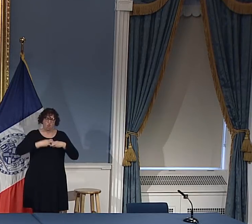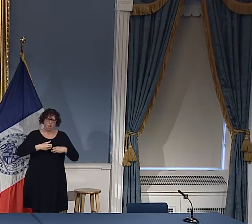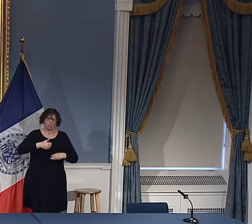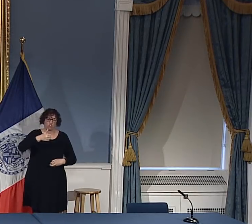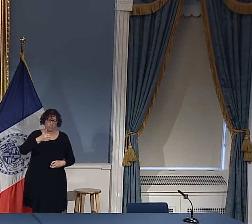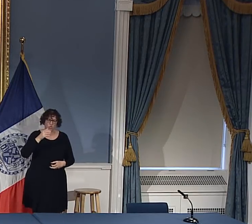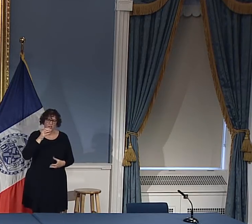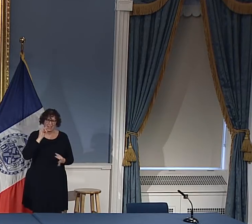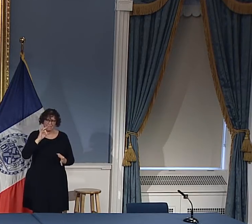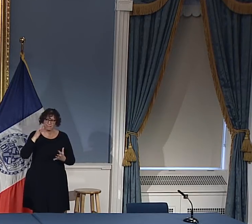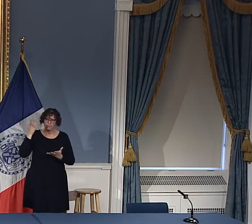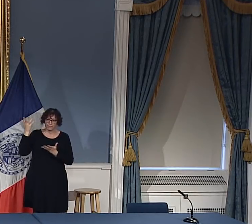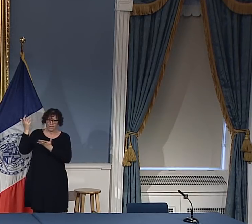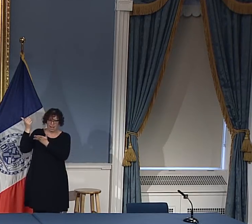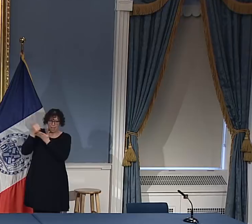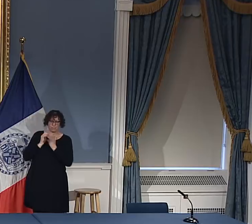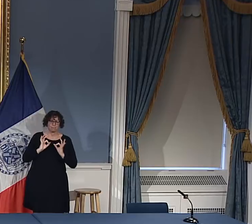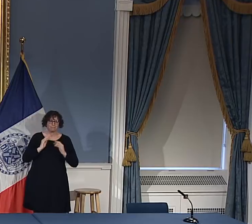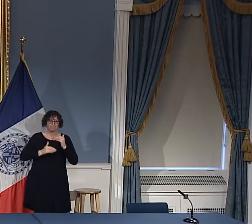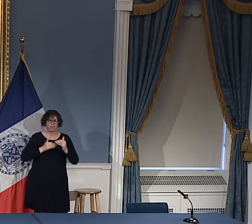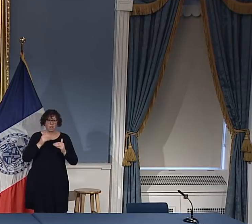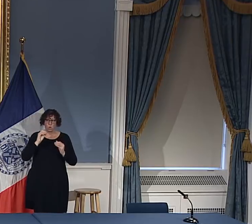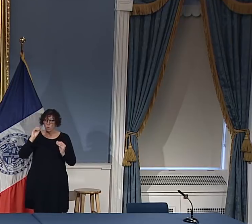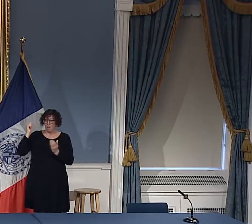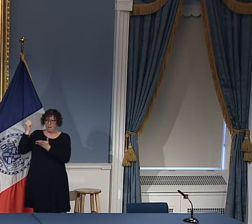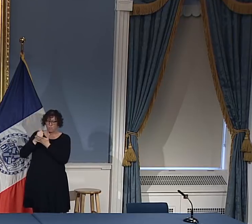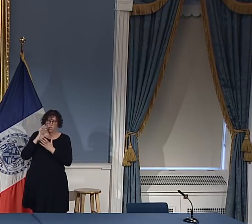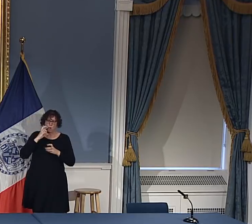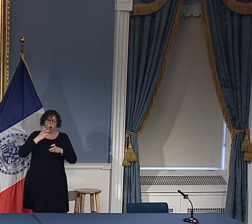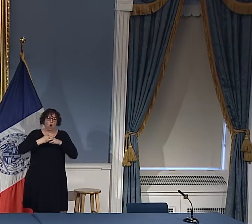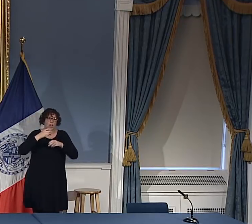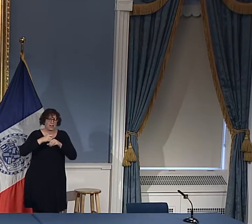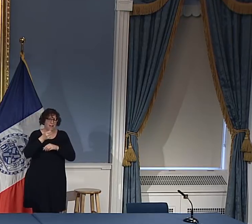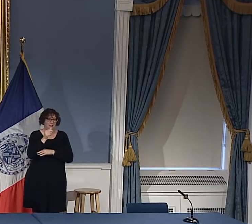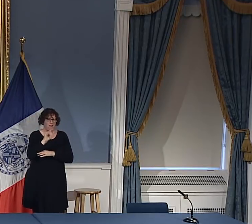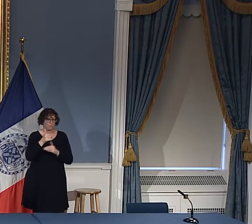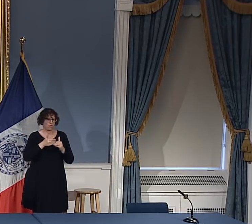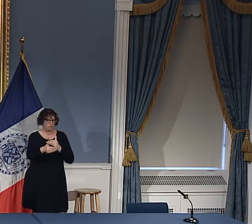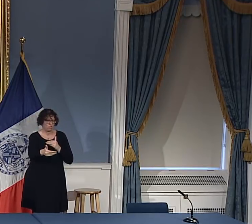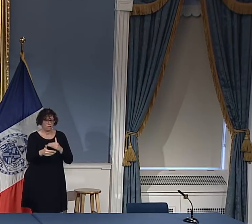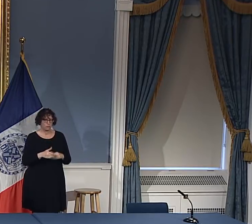APRIL. THANK YOU. BACK TO